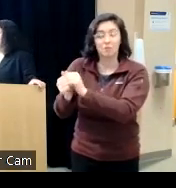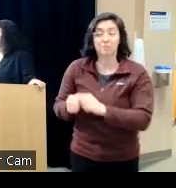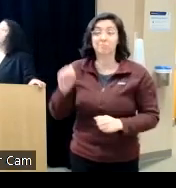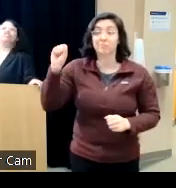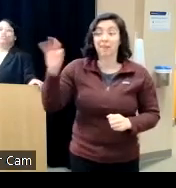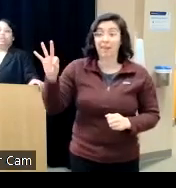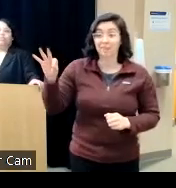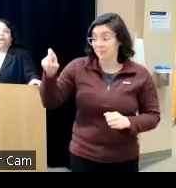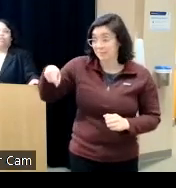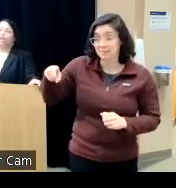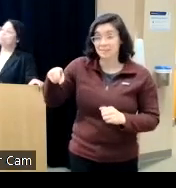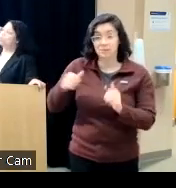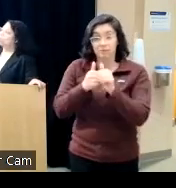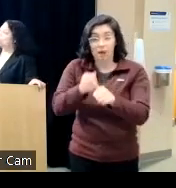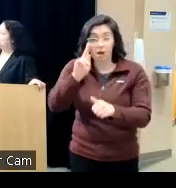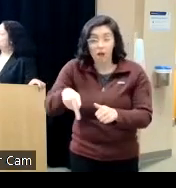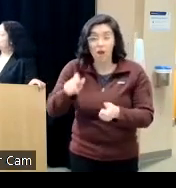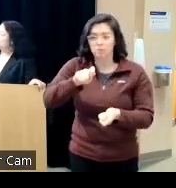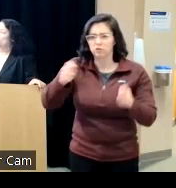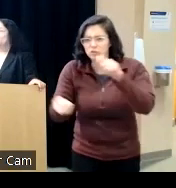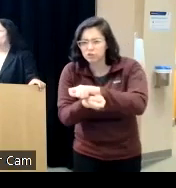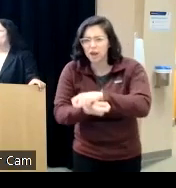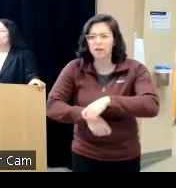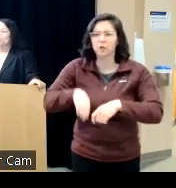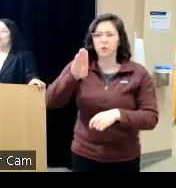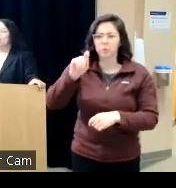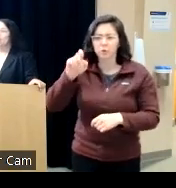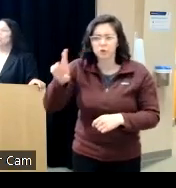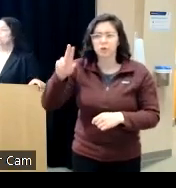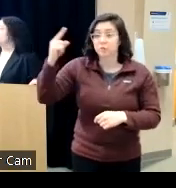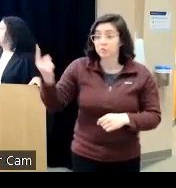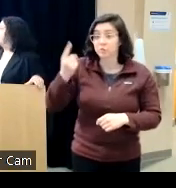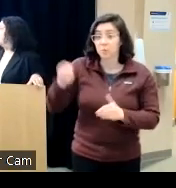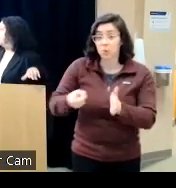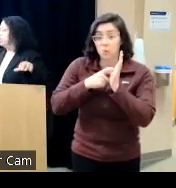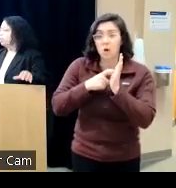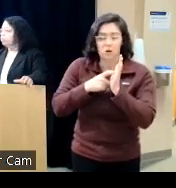in fact there needs to be a follow-up or boosters or whatever is required we will do that as well